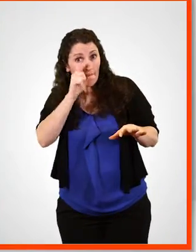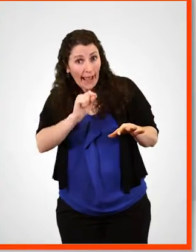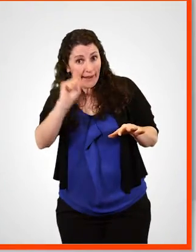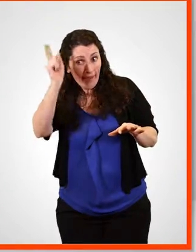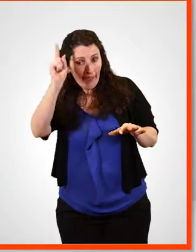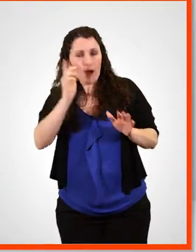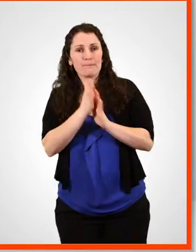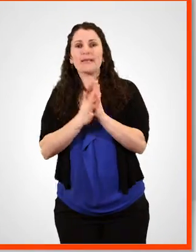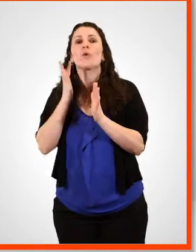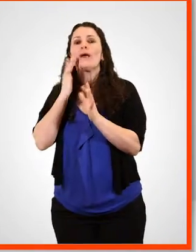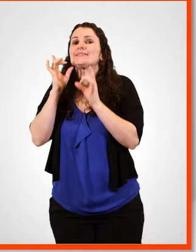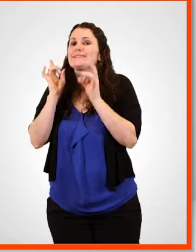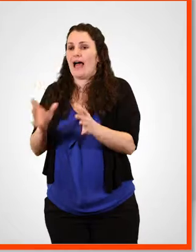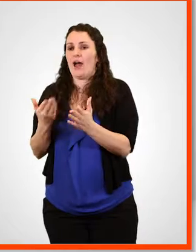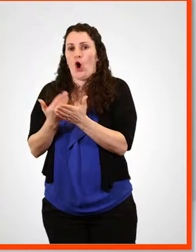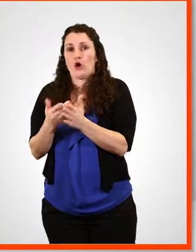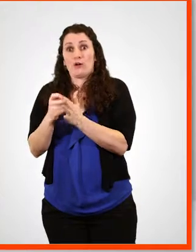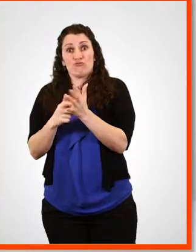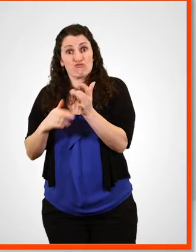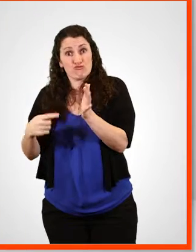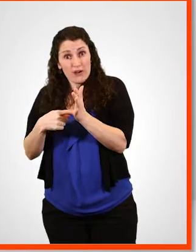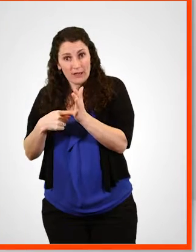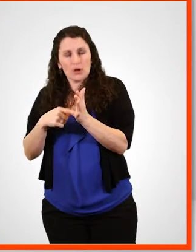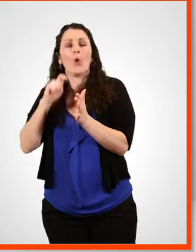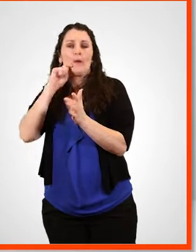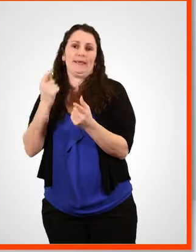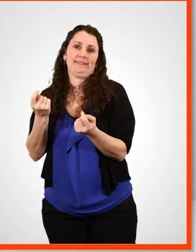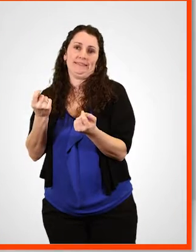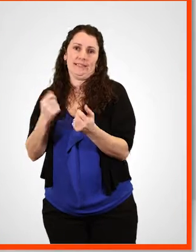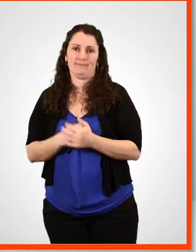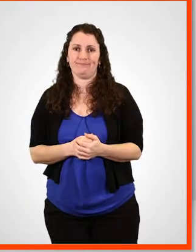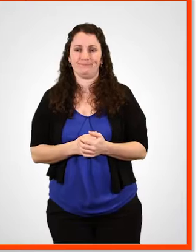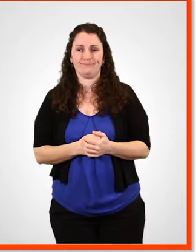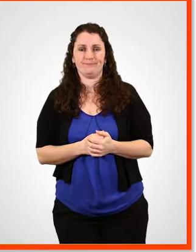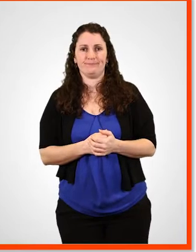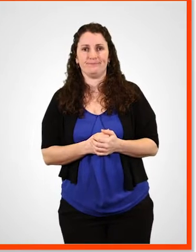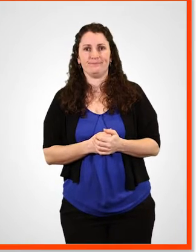So again, those are the precursor abilities to developing the alphabetic principle.